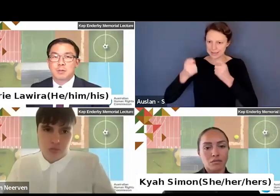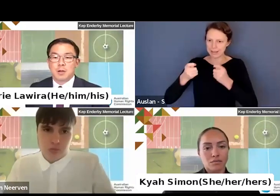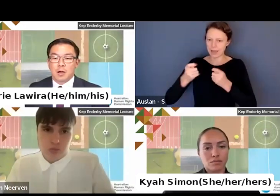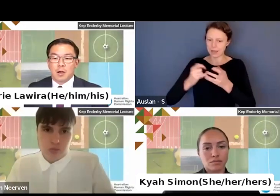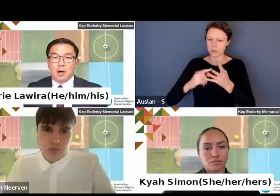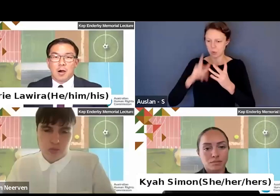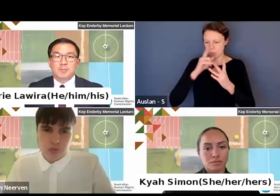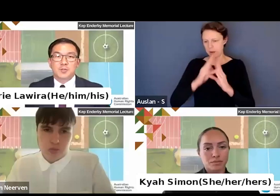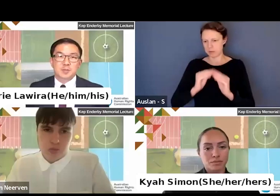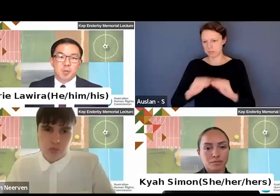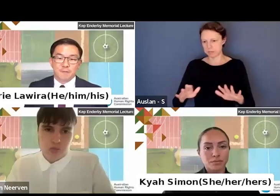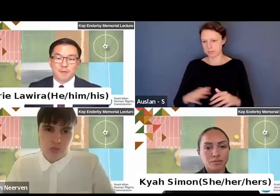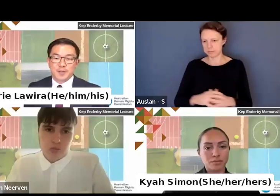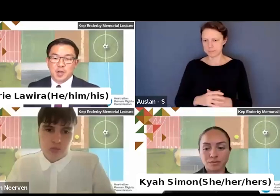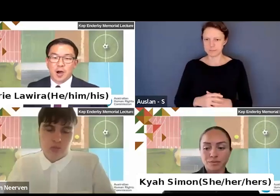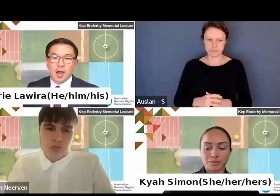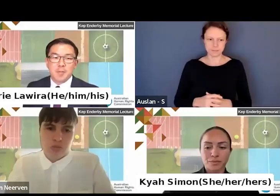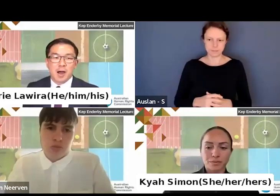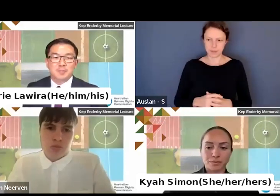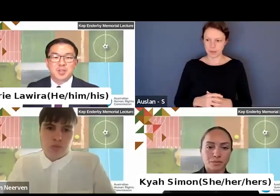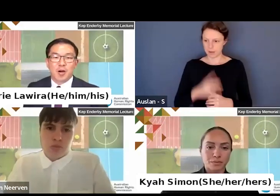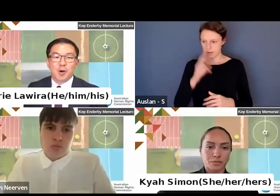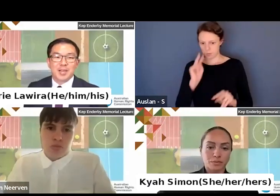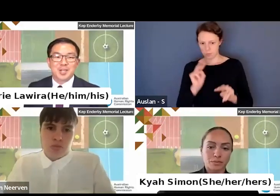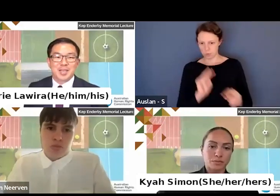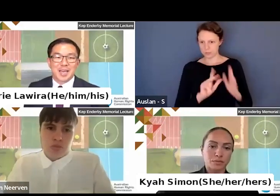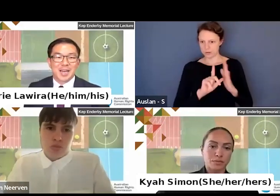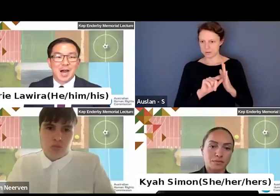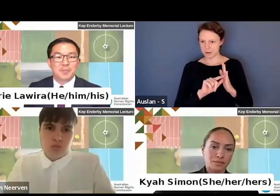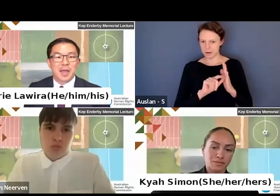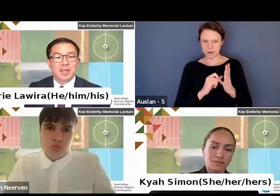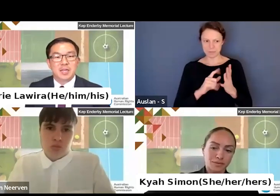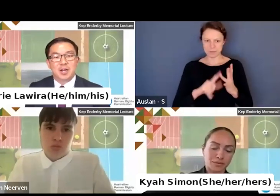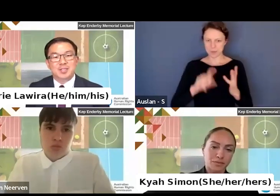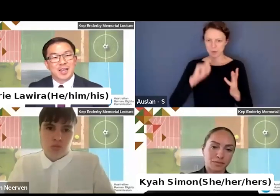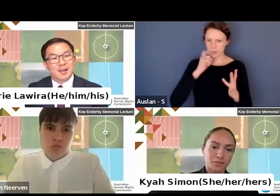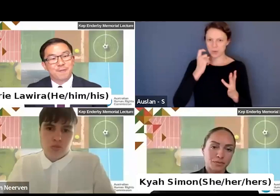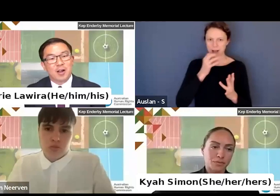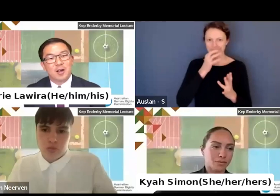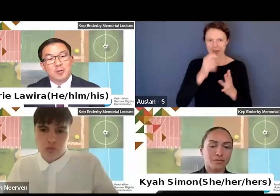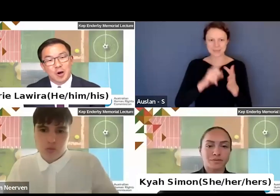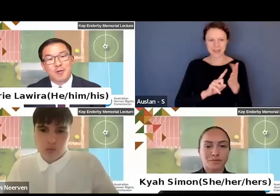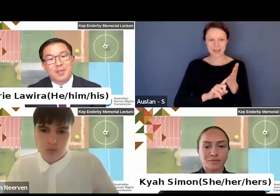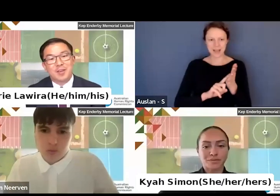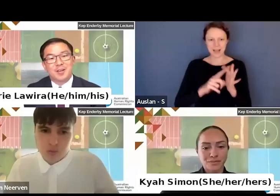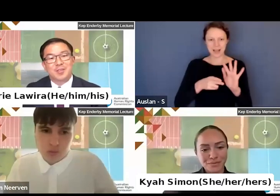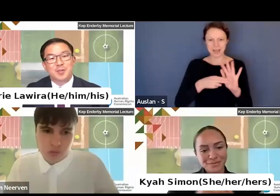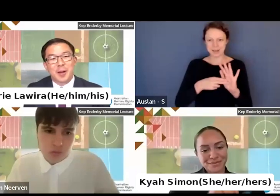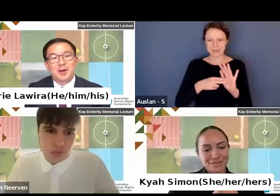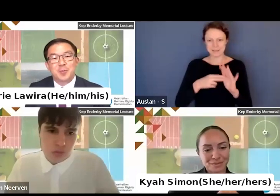Yeah, I'm just mindful of the time, so I might actually get Elle and can I just get a go around the panel?